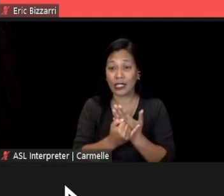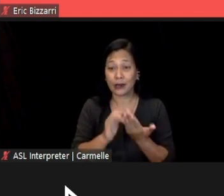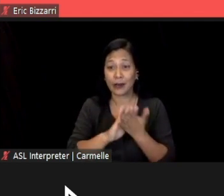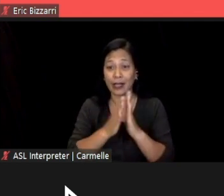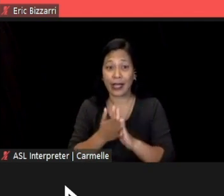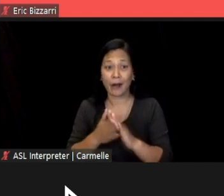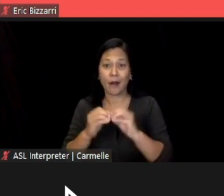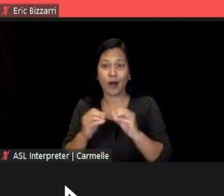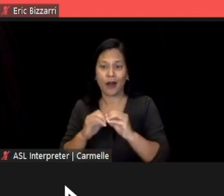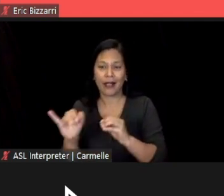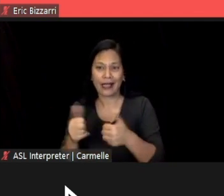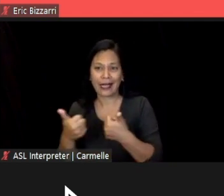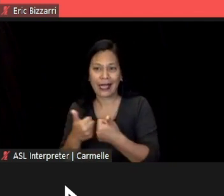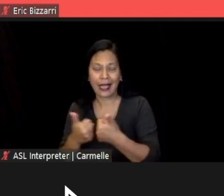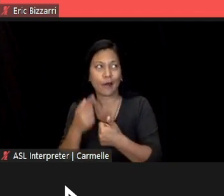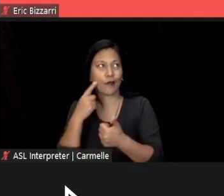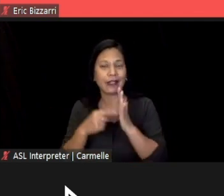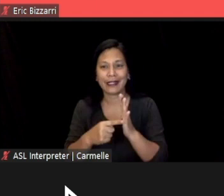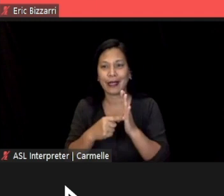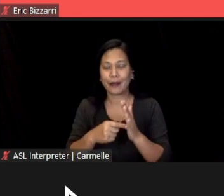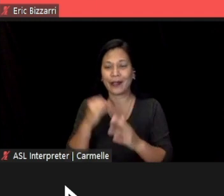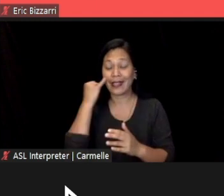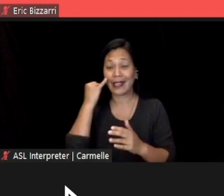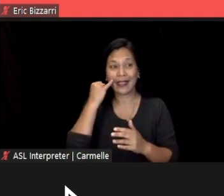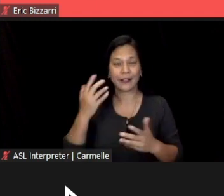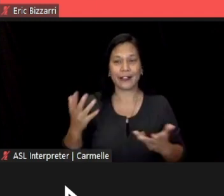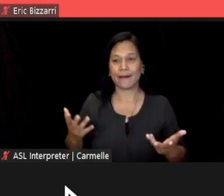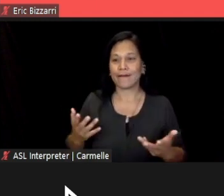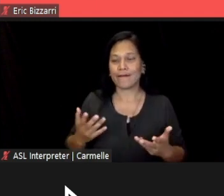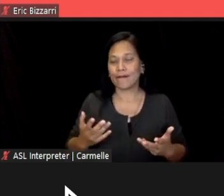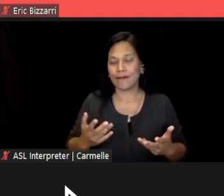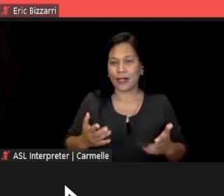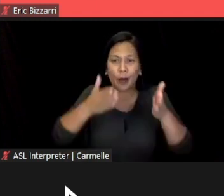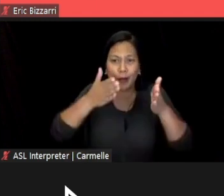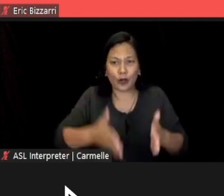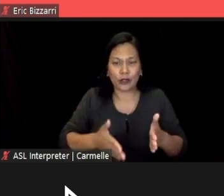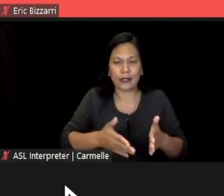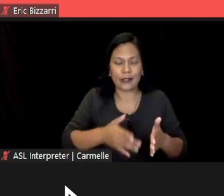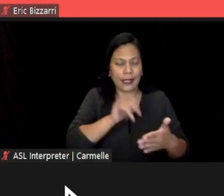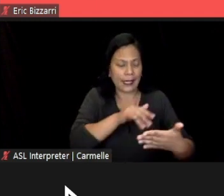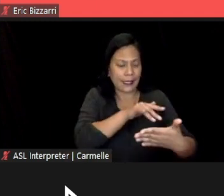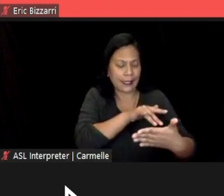So, so this is where someone is studying, you know, an app that helps study